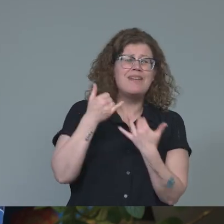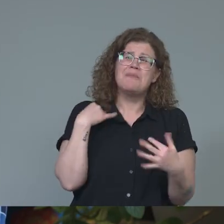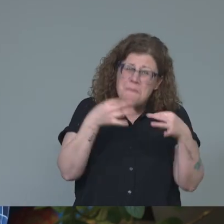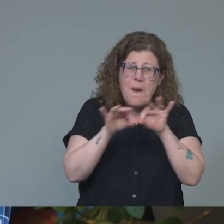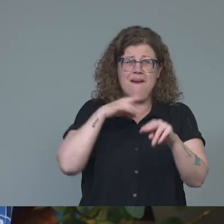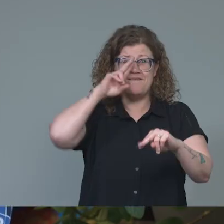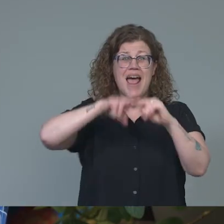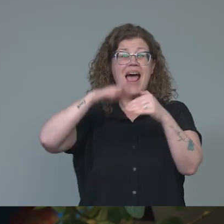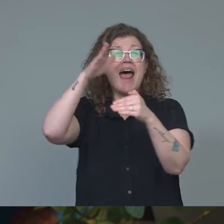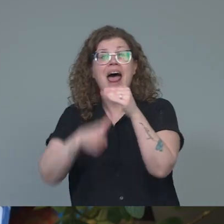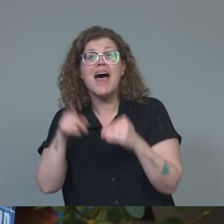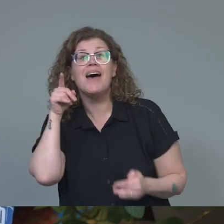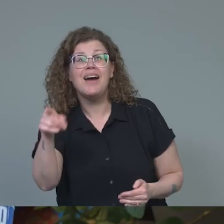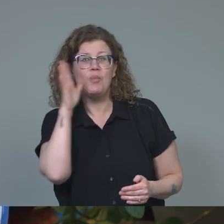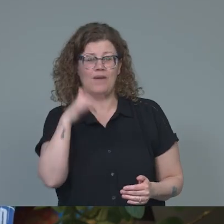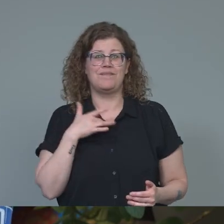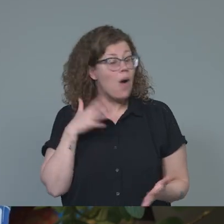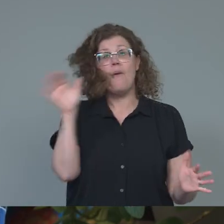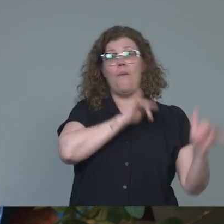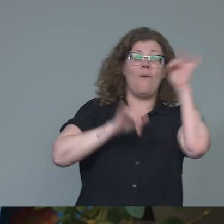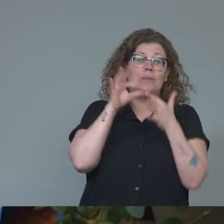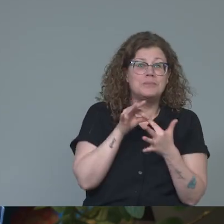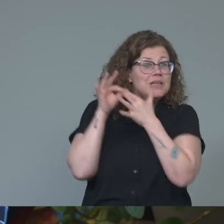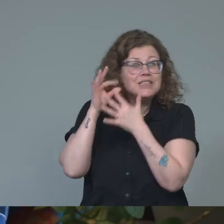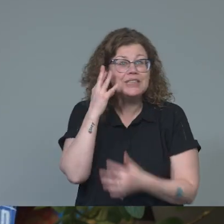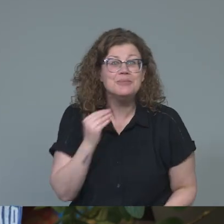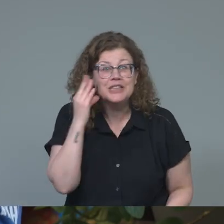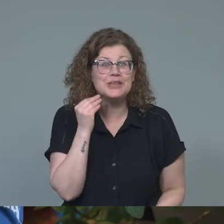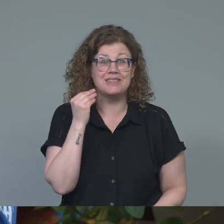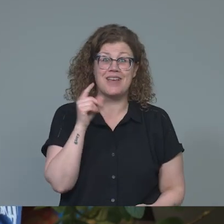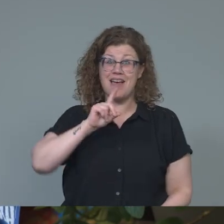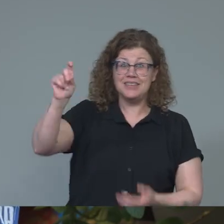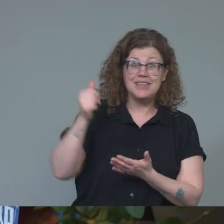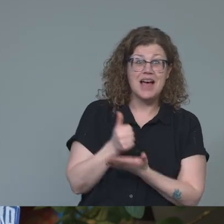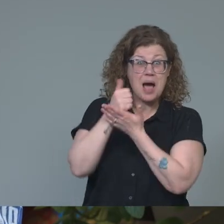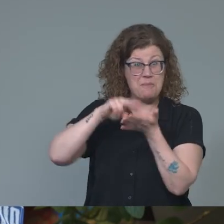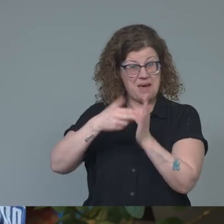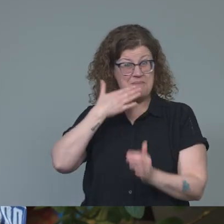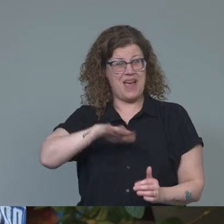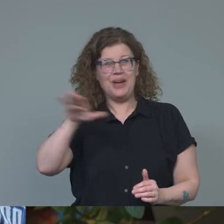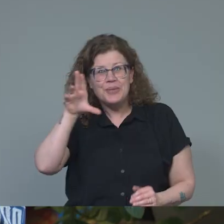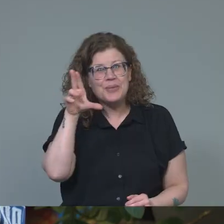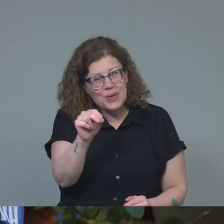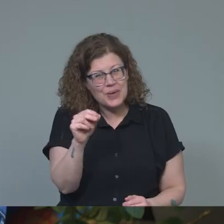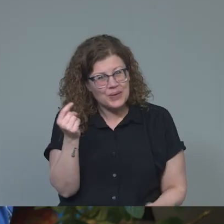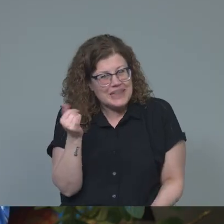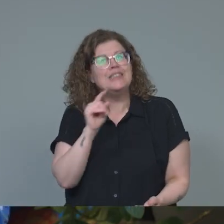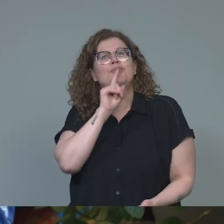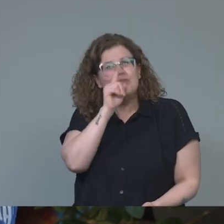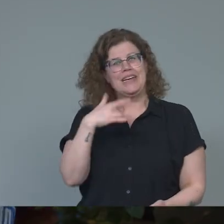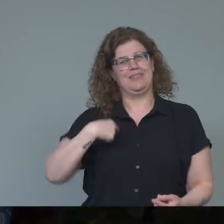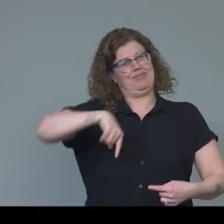is because it's it will be fun at the end of the day. It will be very unique experience.